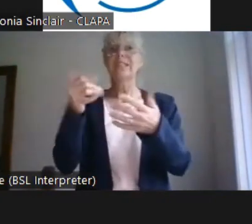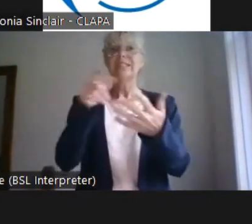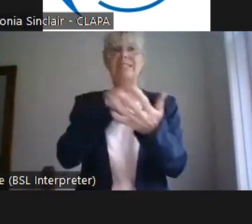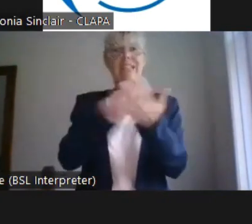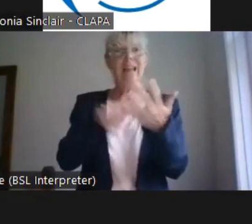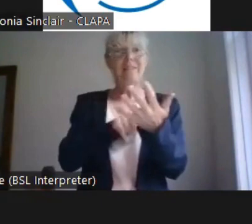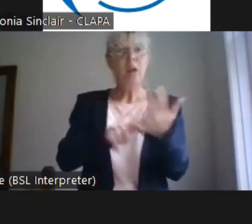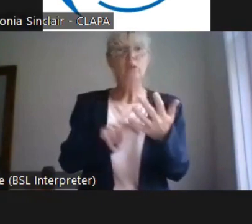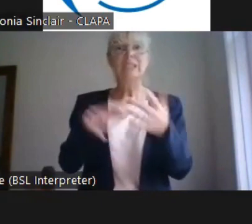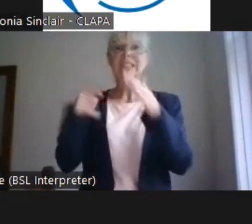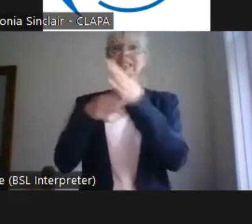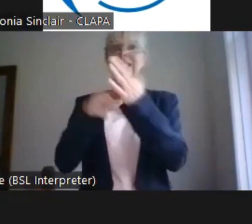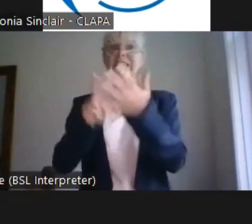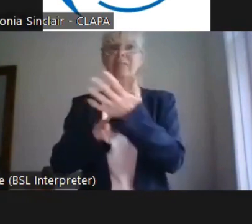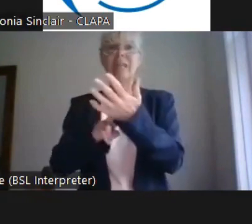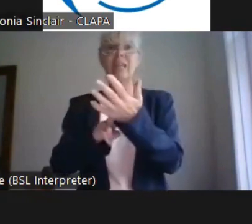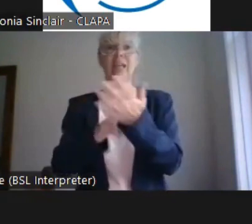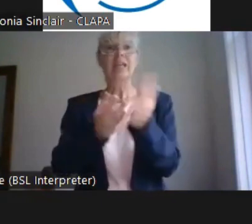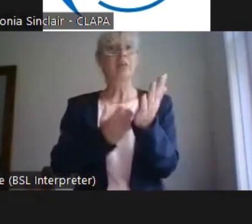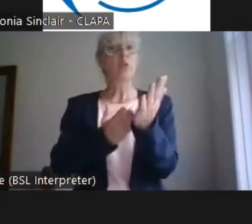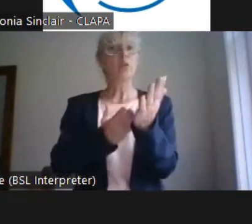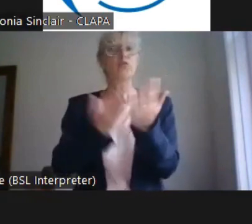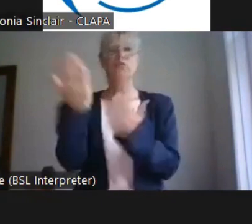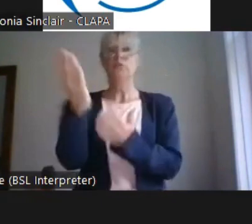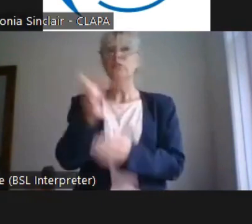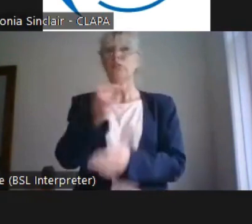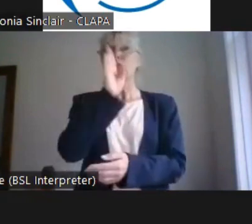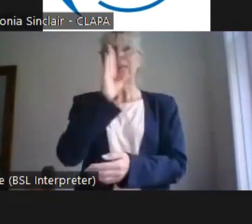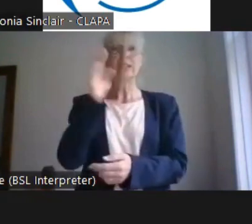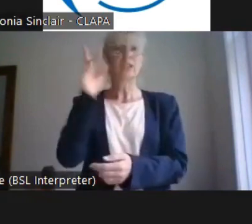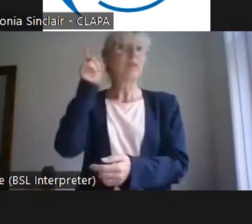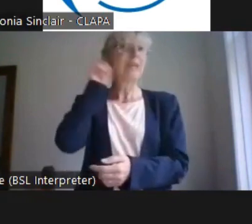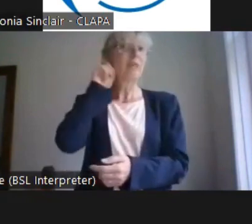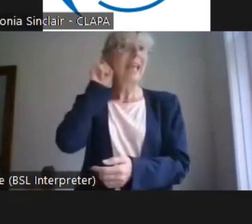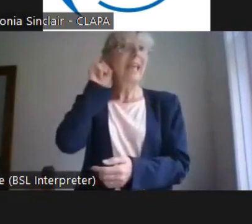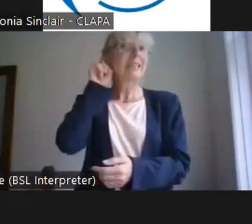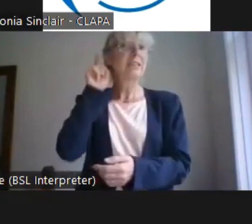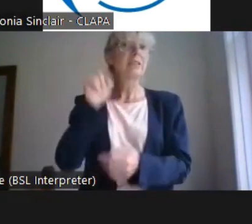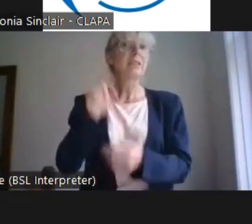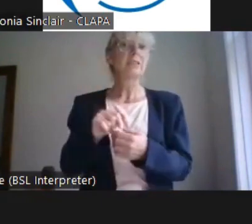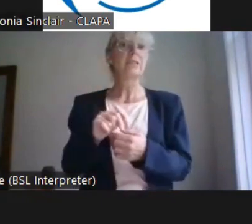have things coming directly through your hearing aids um things like um your own personal streamers